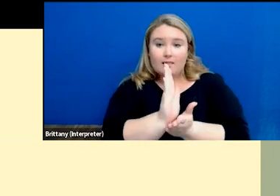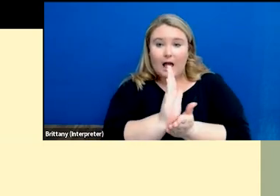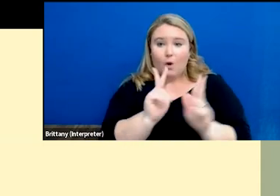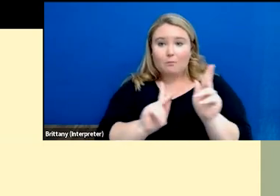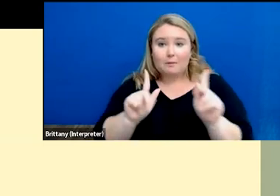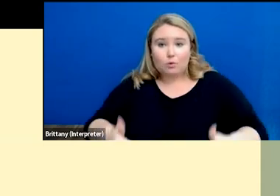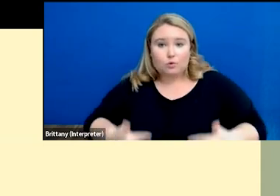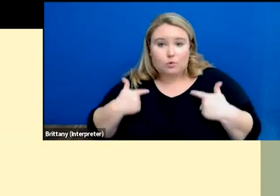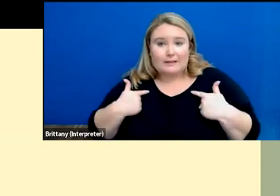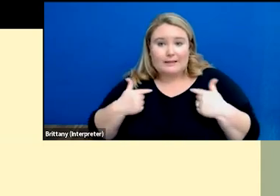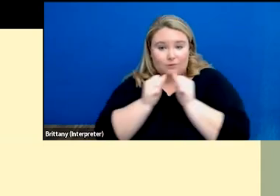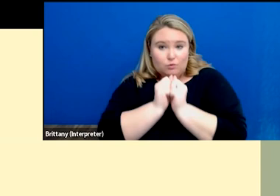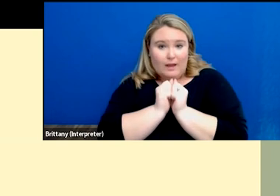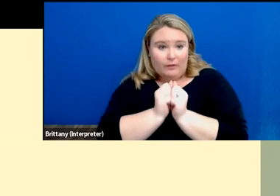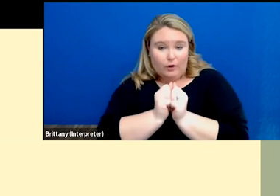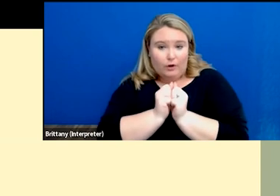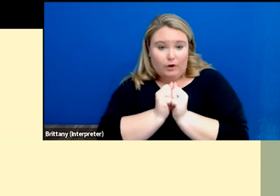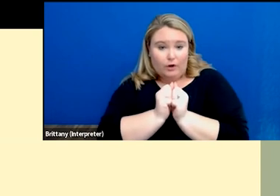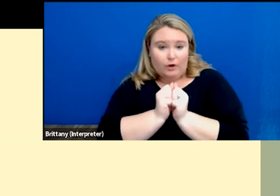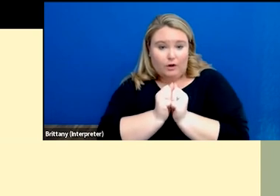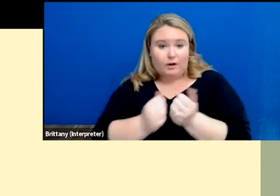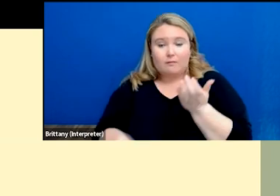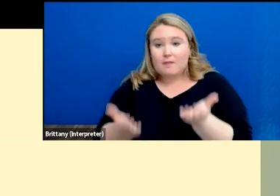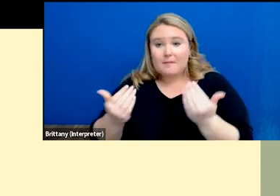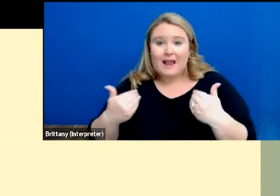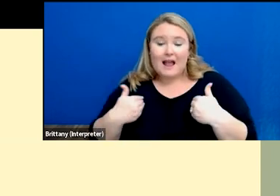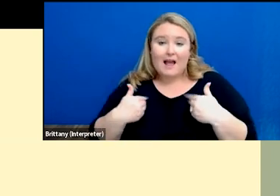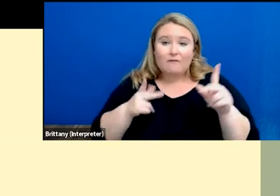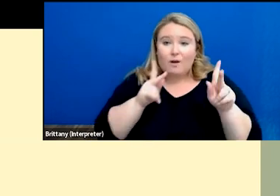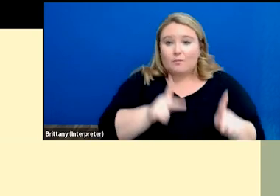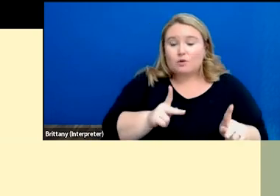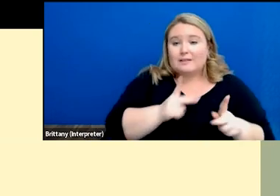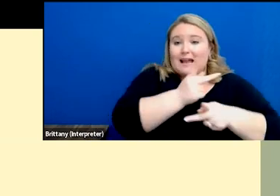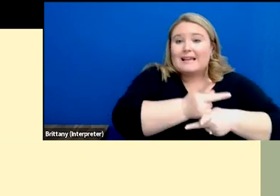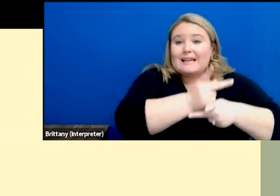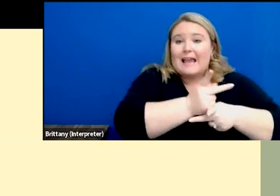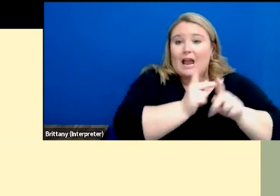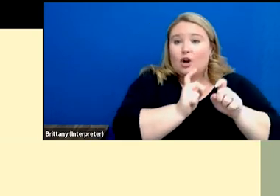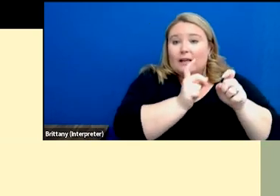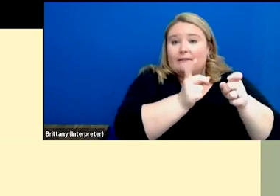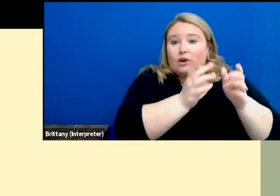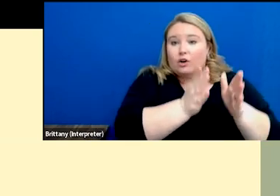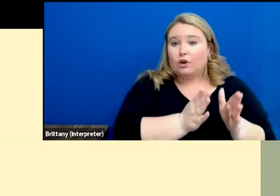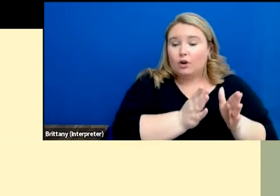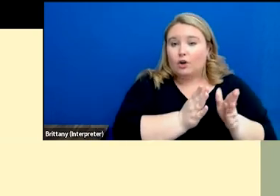with intellectual disabilities can have a caregiver maybe living with them, so that they can be in the community and that they don't have to go